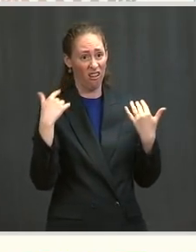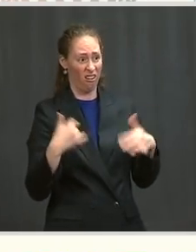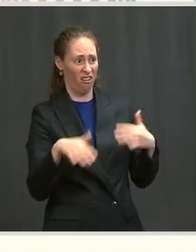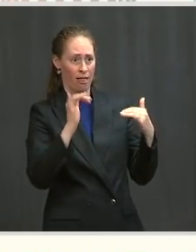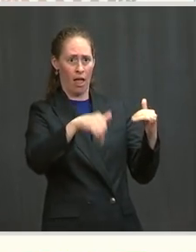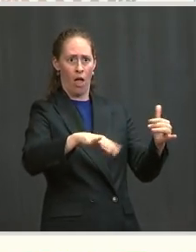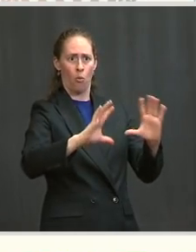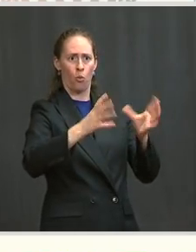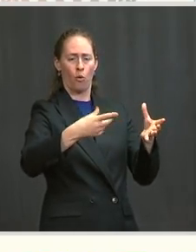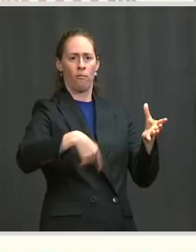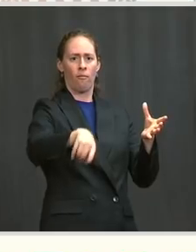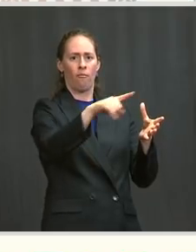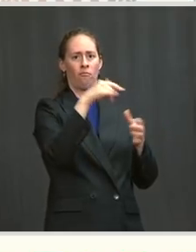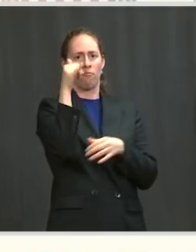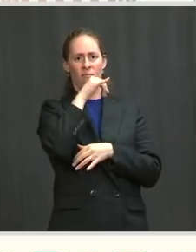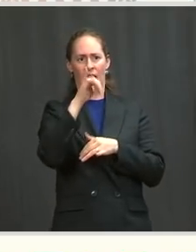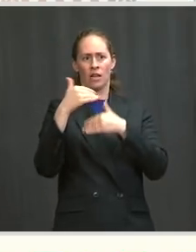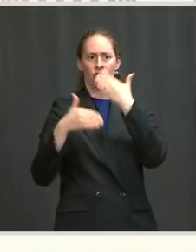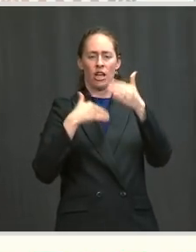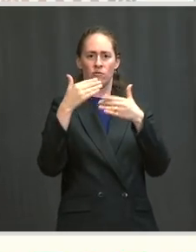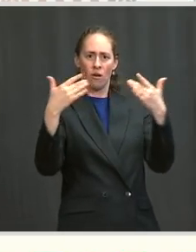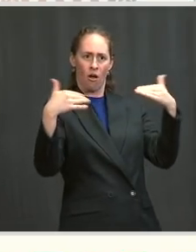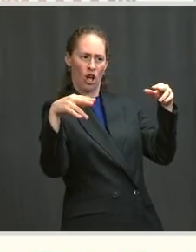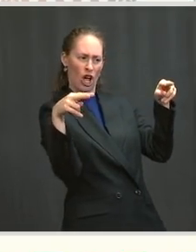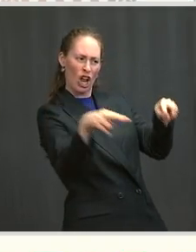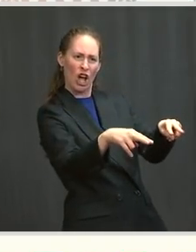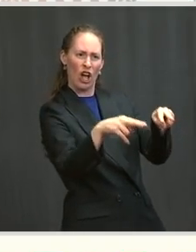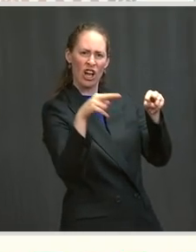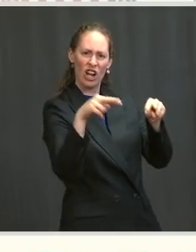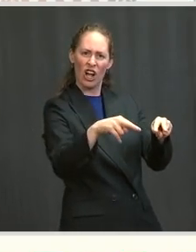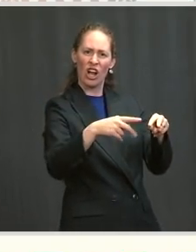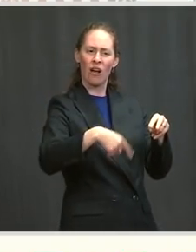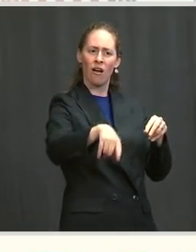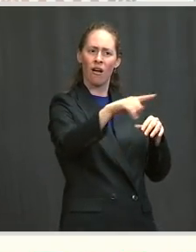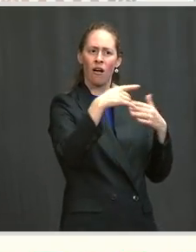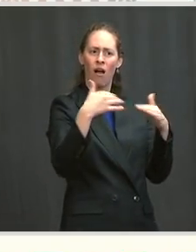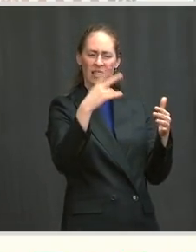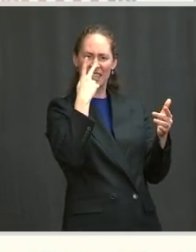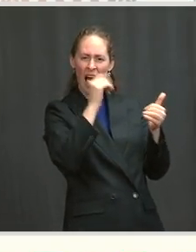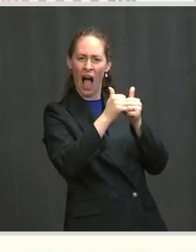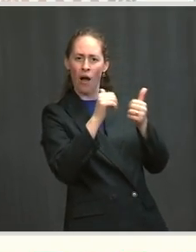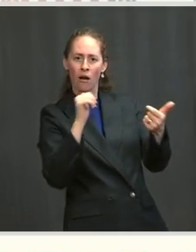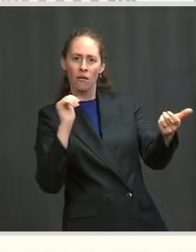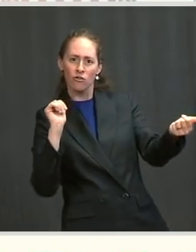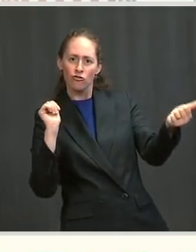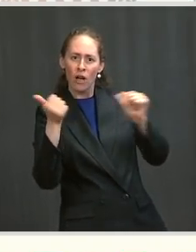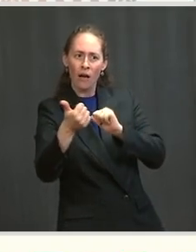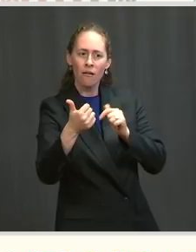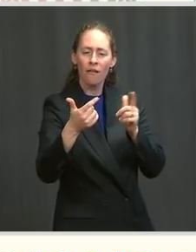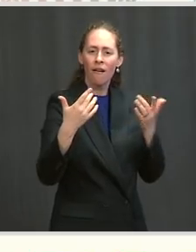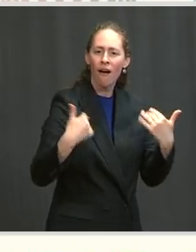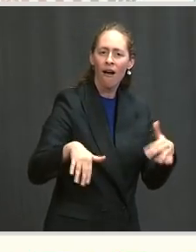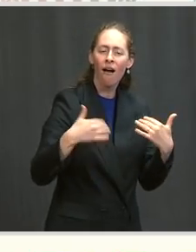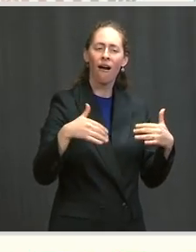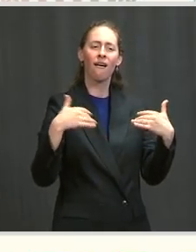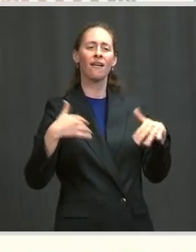And look where they are. Look how it's changing. It's changing in ways that -- in my generation,